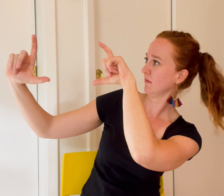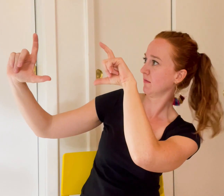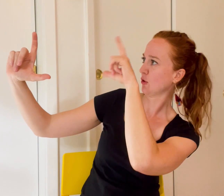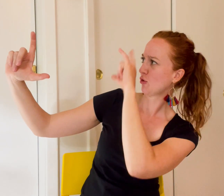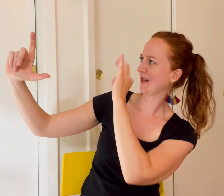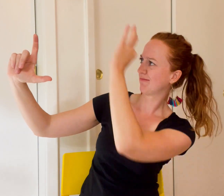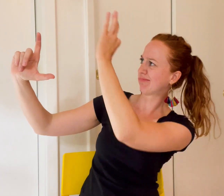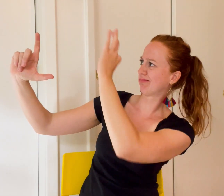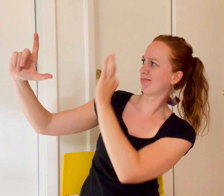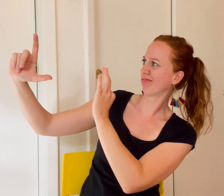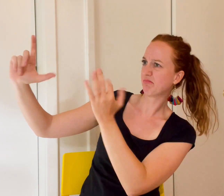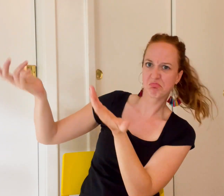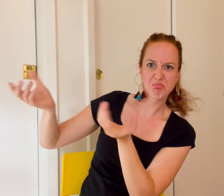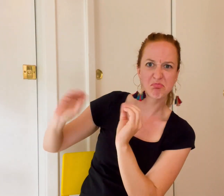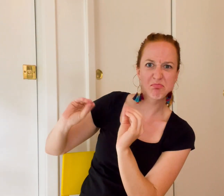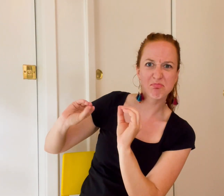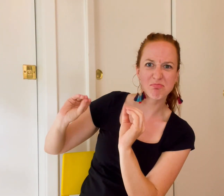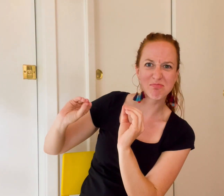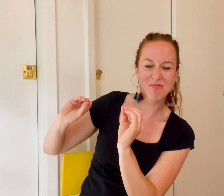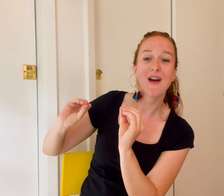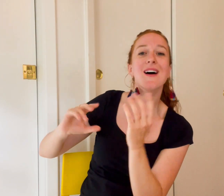they may only see a burst of light rather than the desired shape.